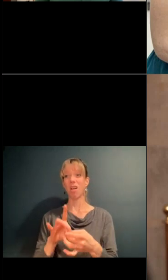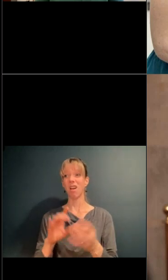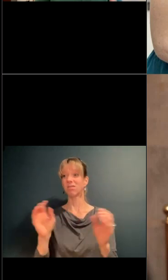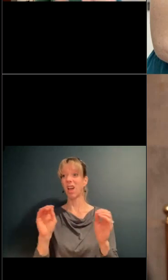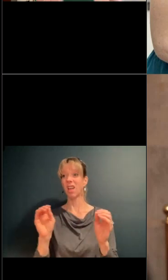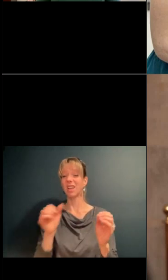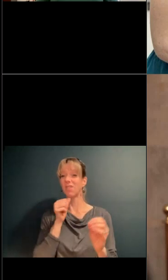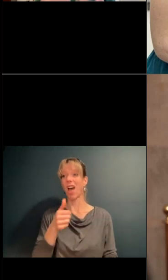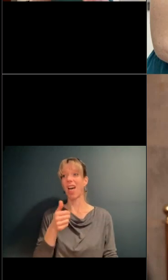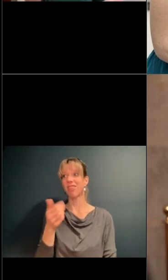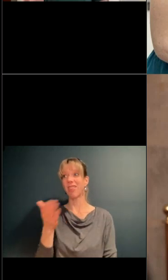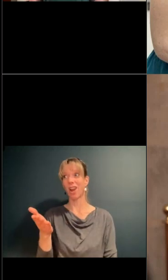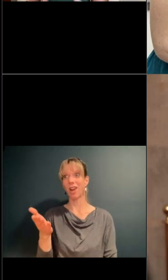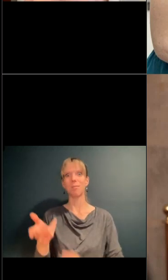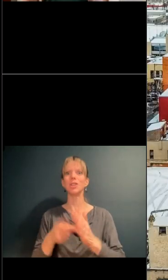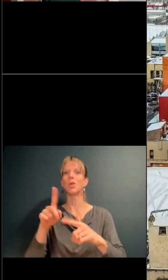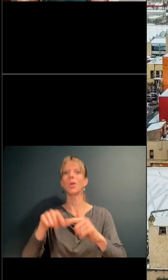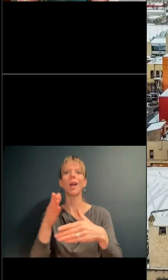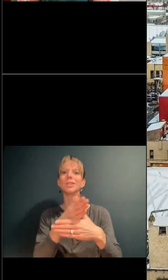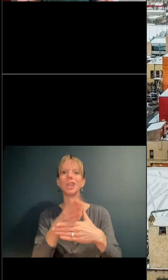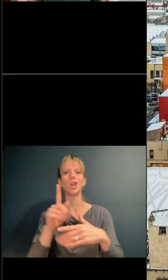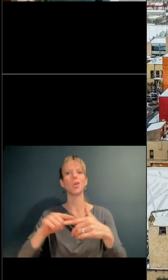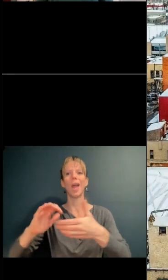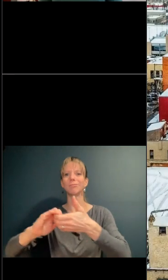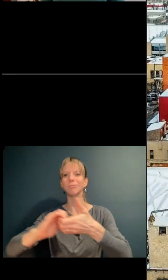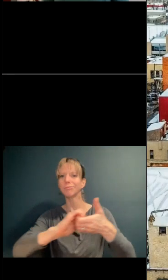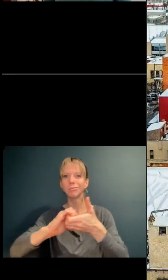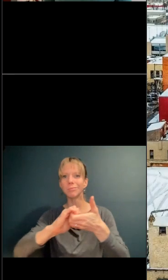This opens up some questions for us as we think about our communities.